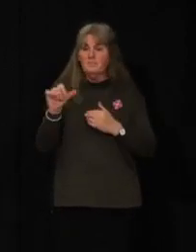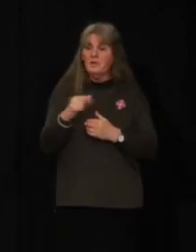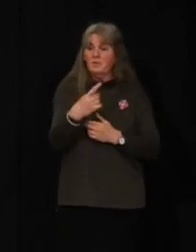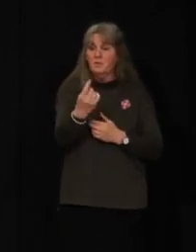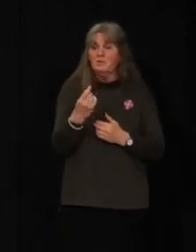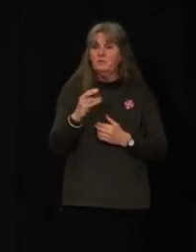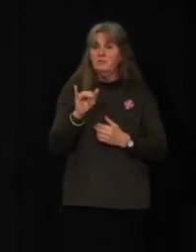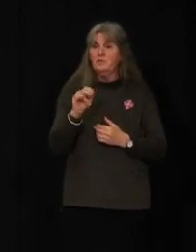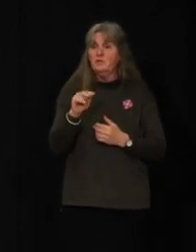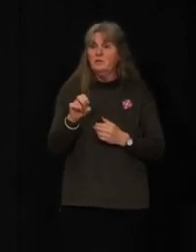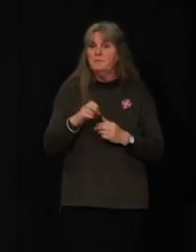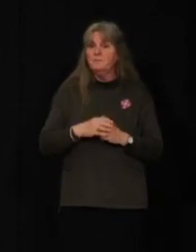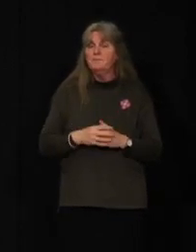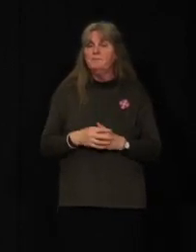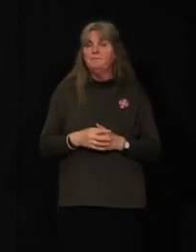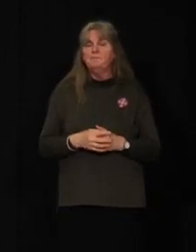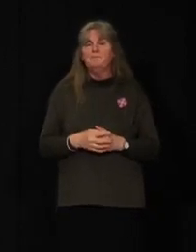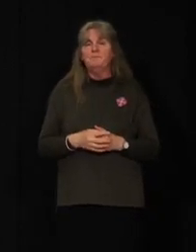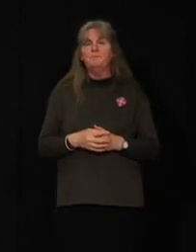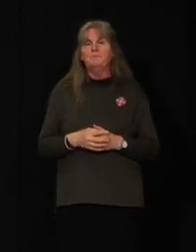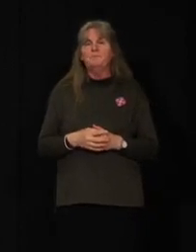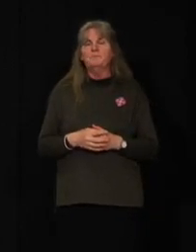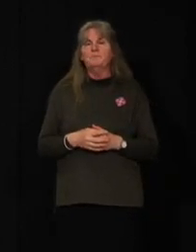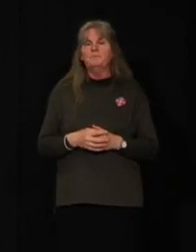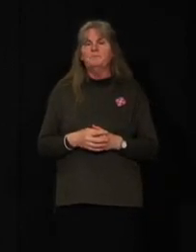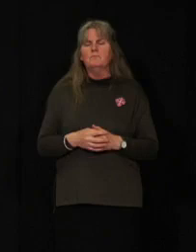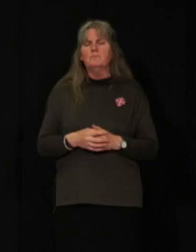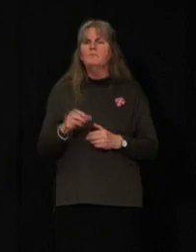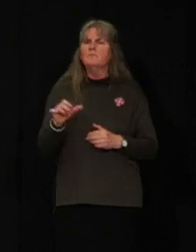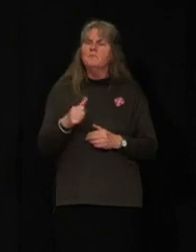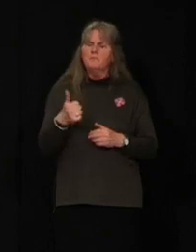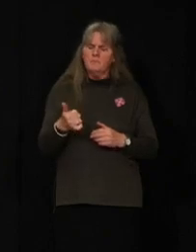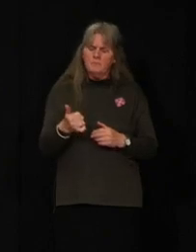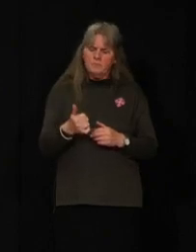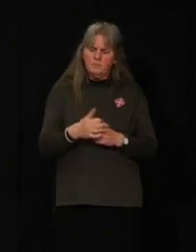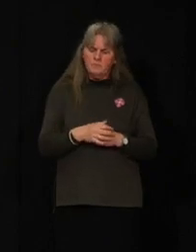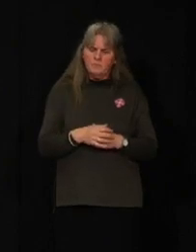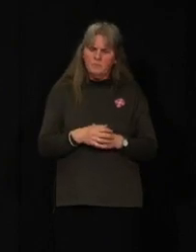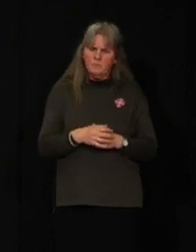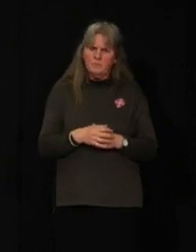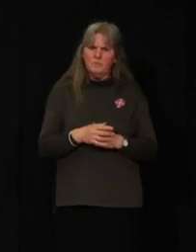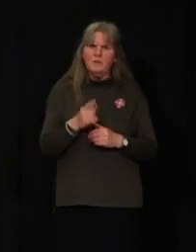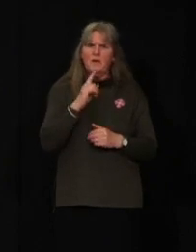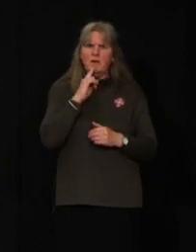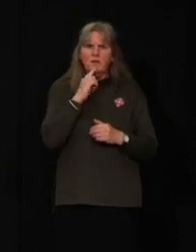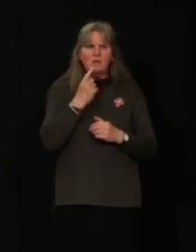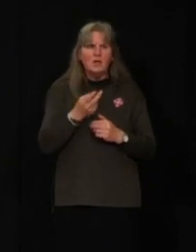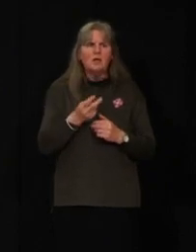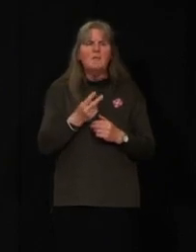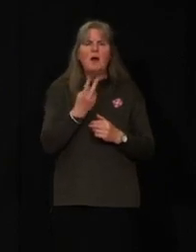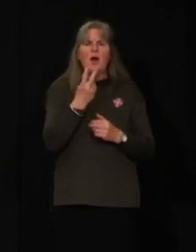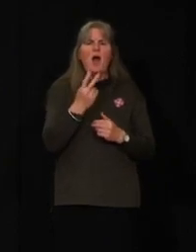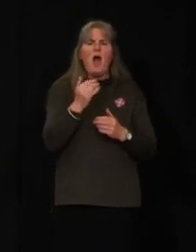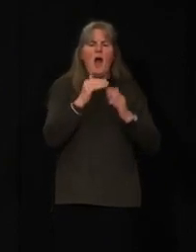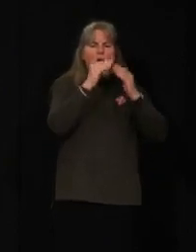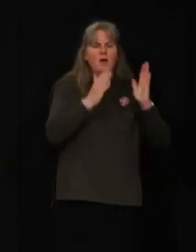Follow-up question? Reporter: My other question is about the double bubble.